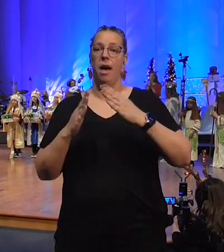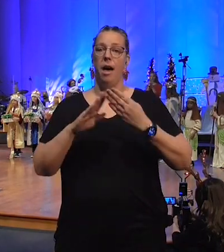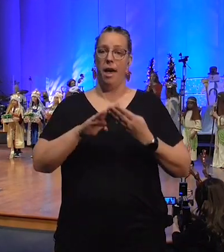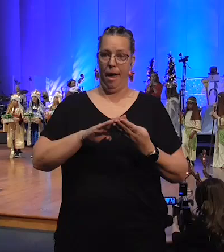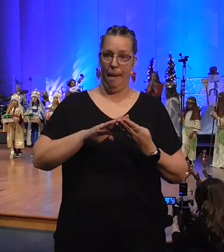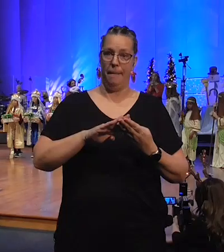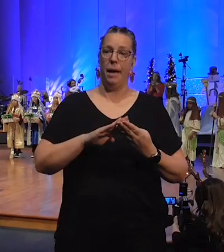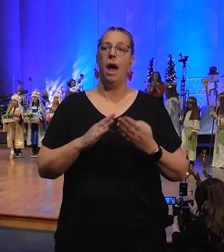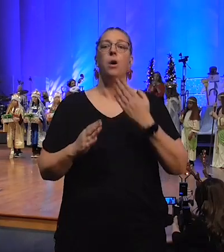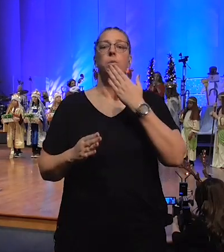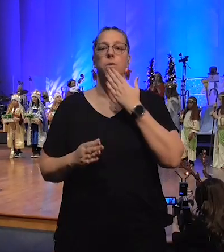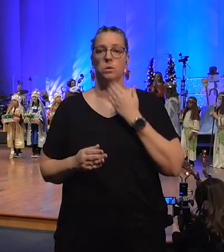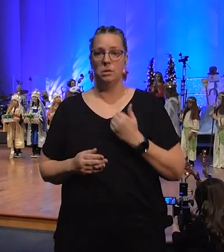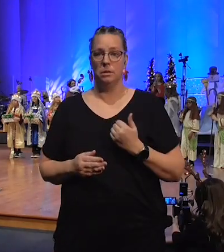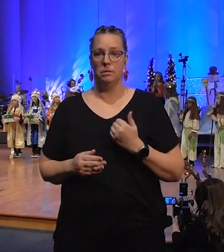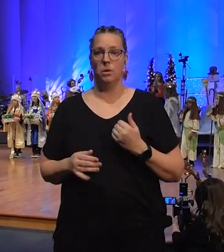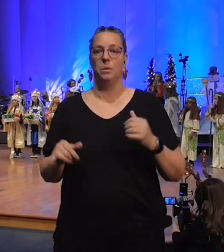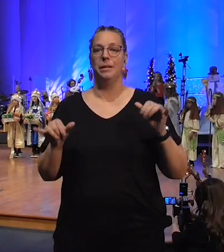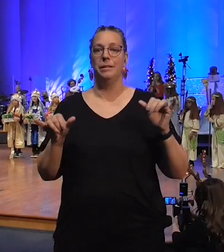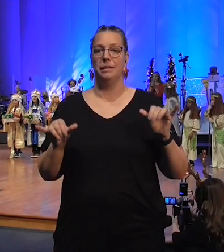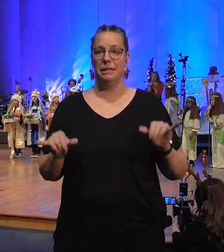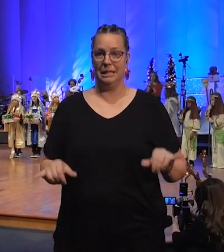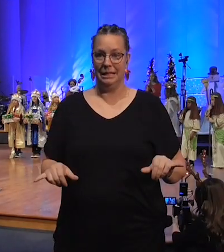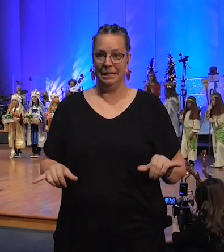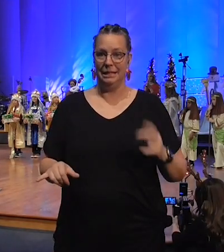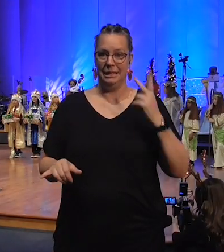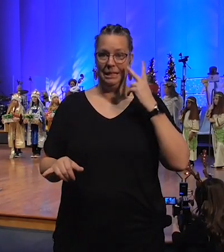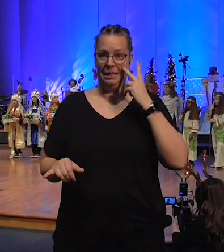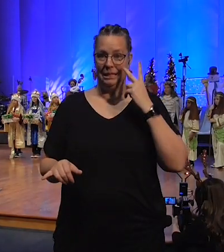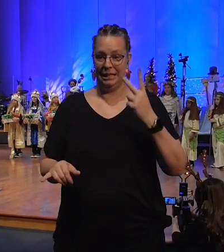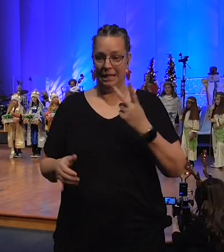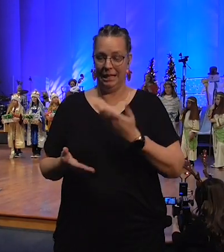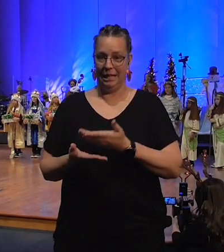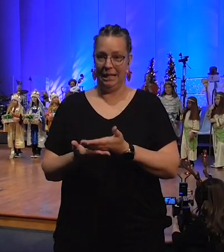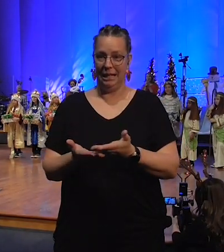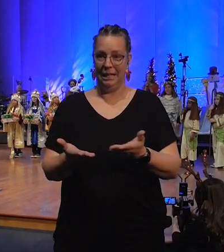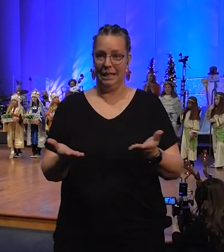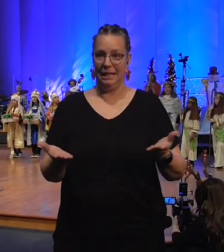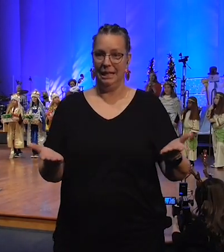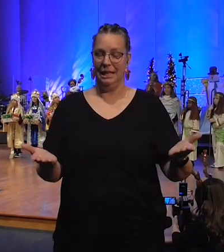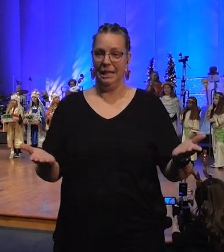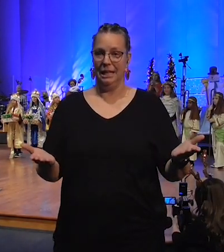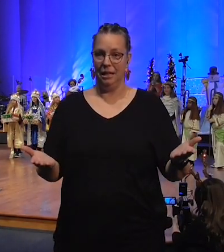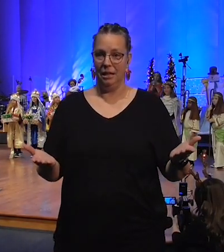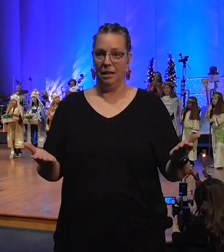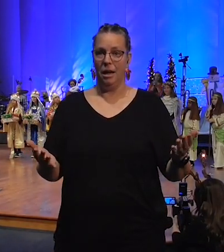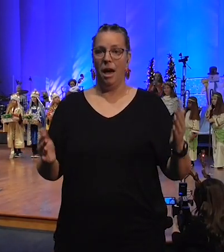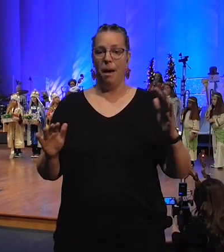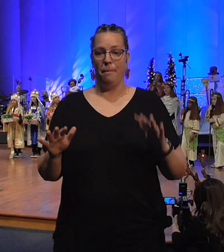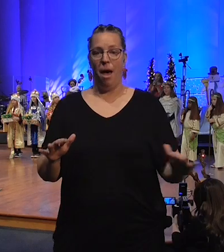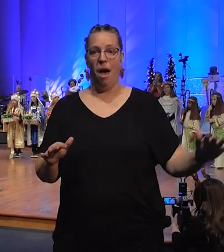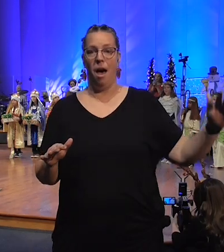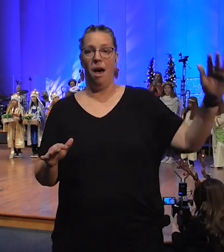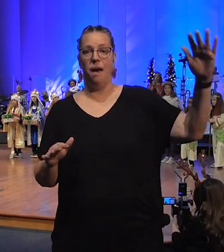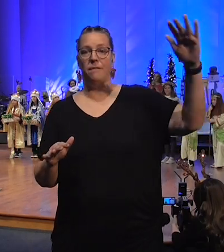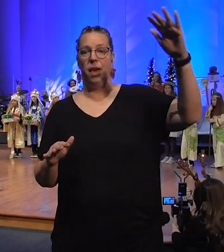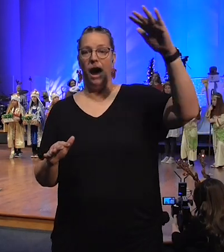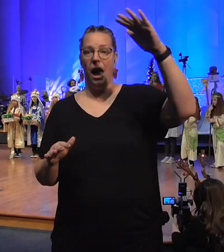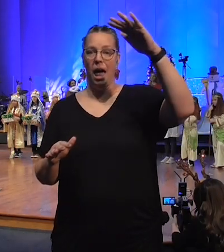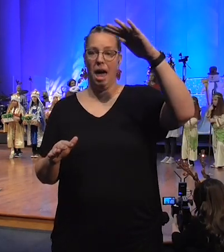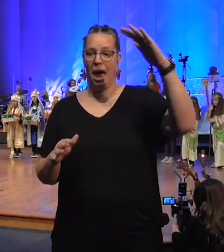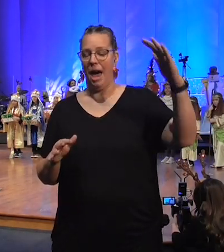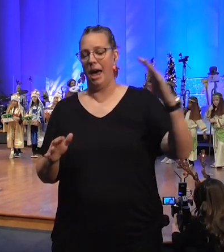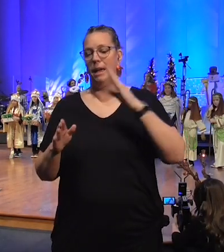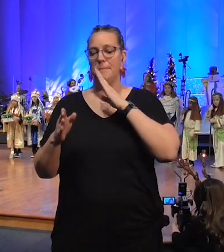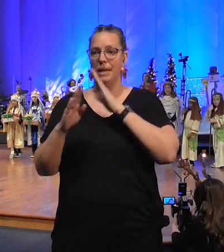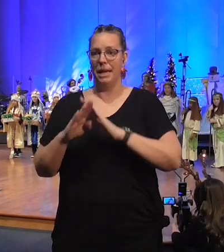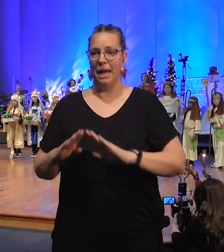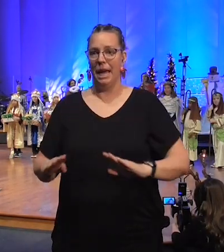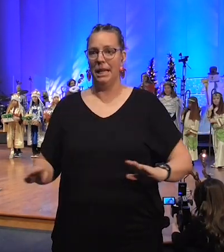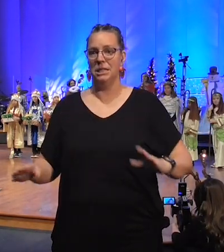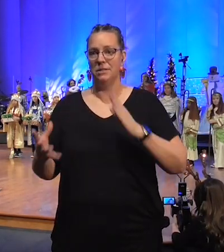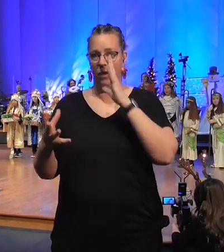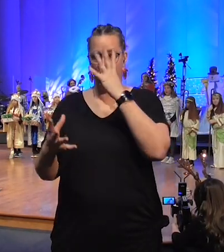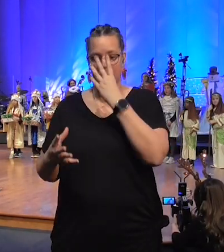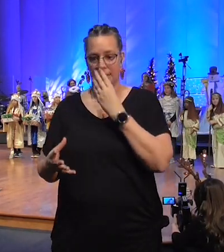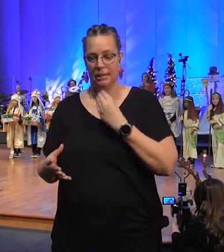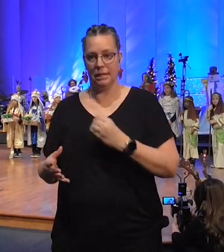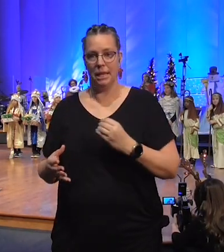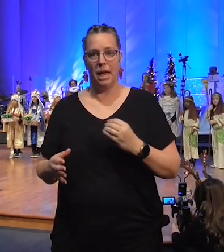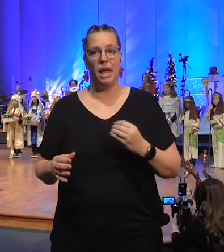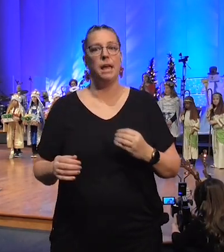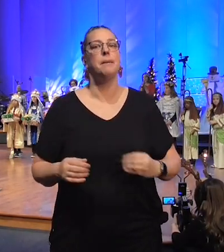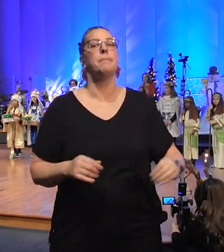oh little town of Bethlehem how still we see the LI above thy